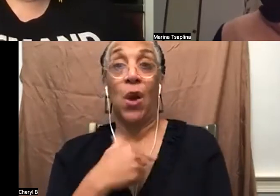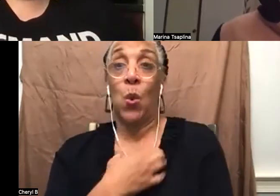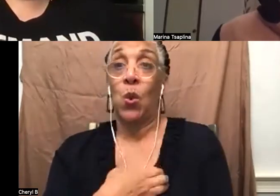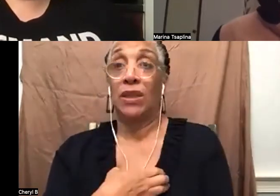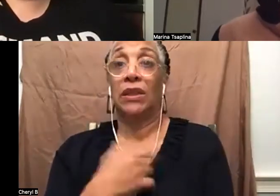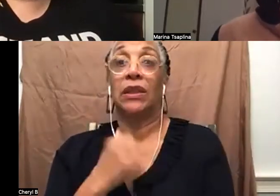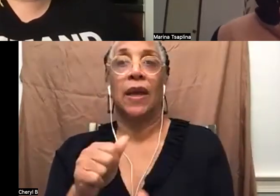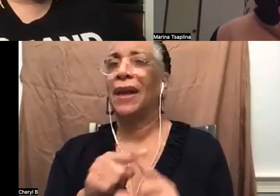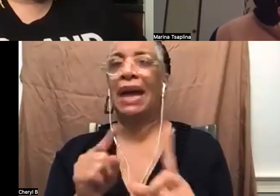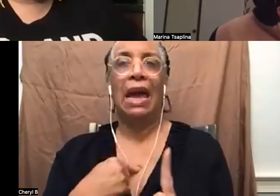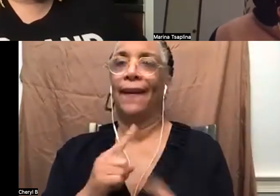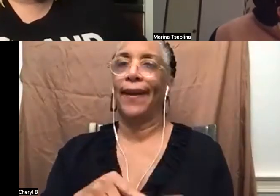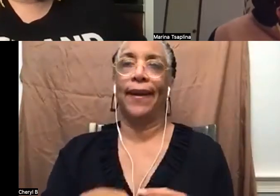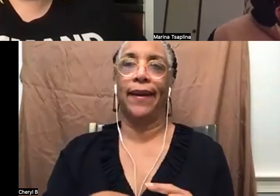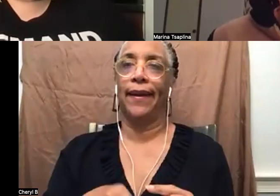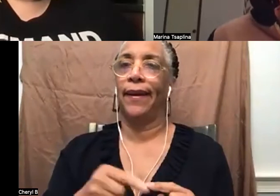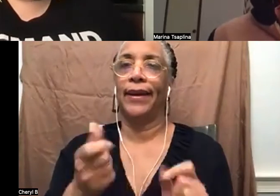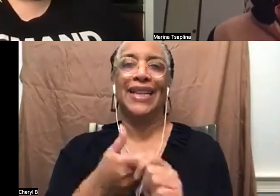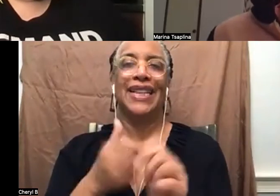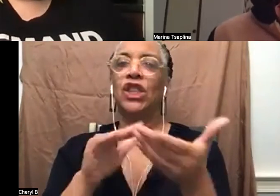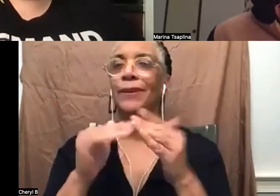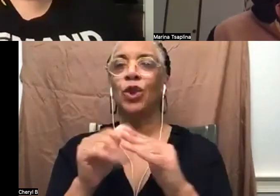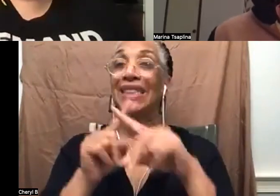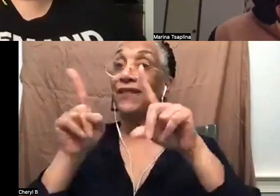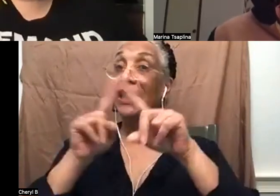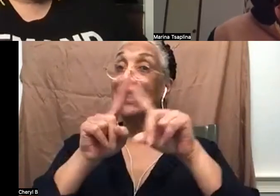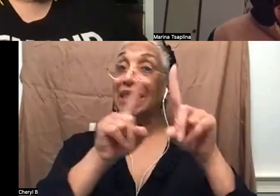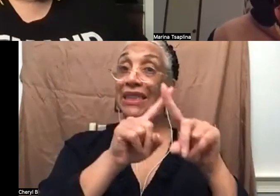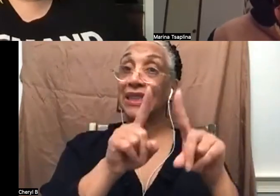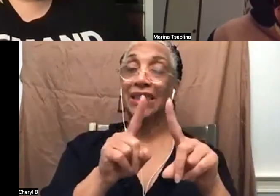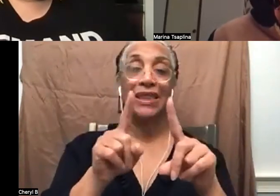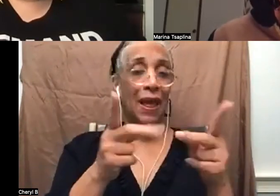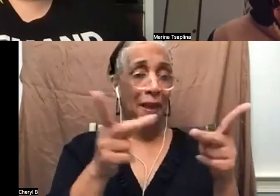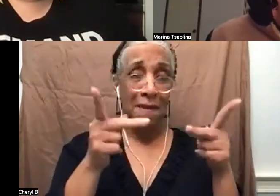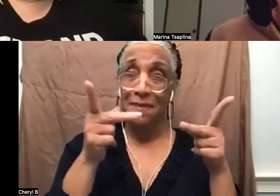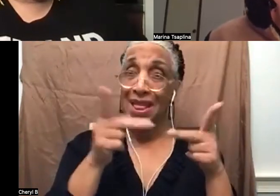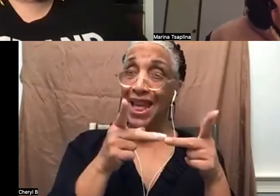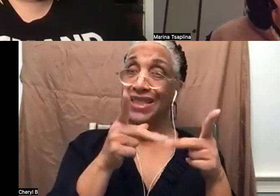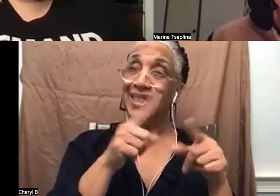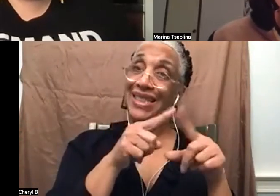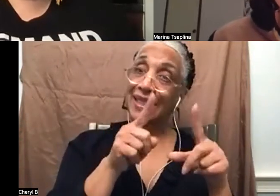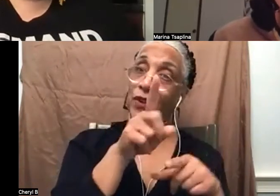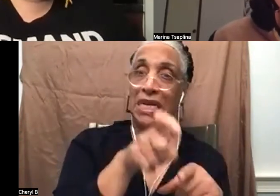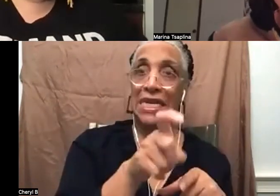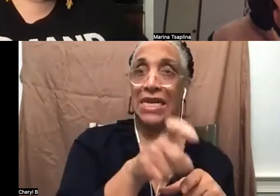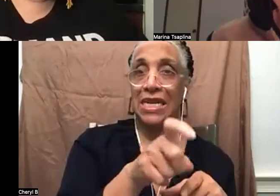Because every community is different. Everyplace is going to have a different need, and as a result there will be